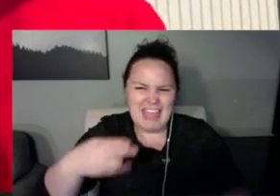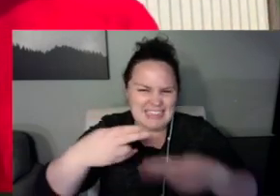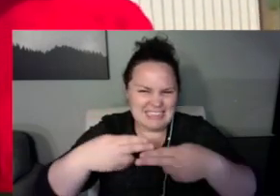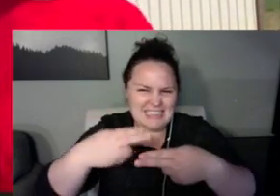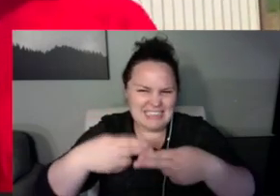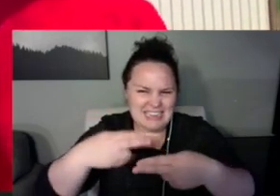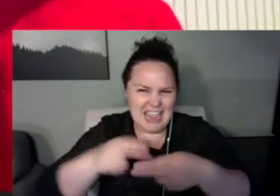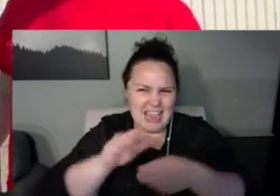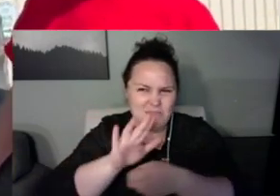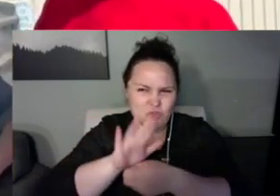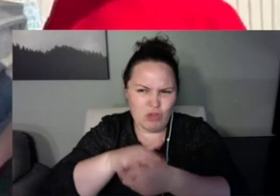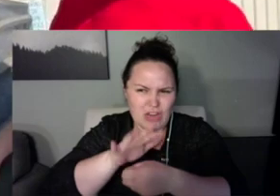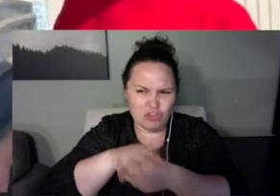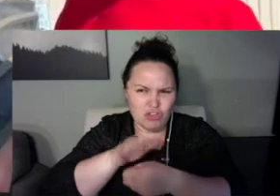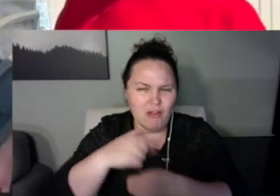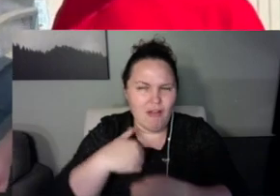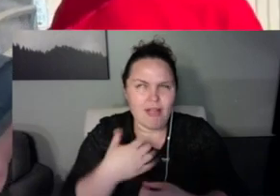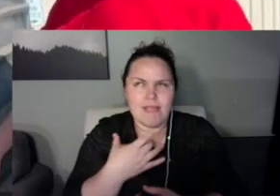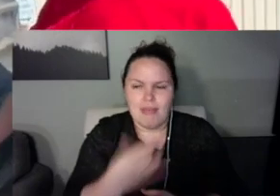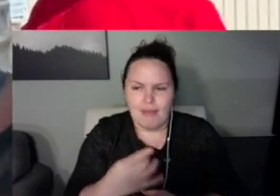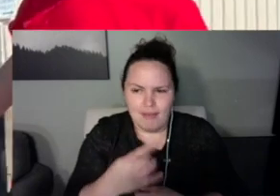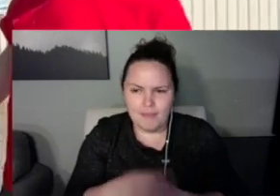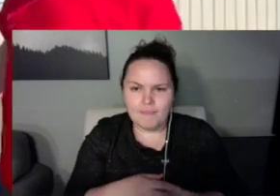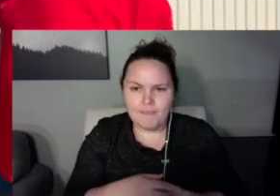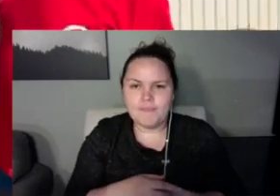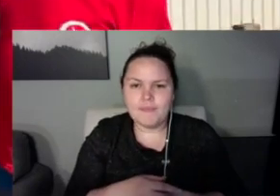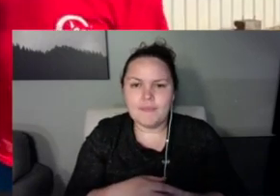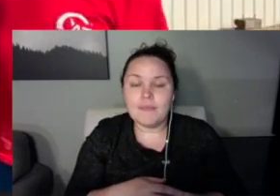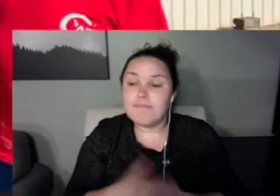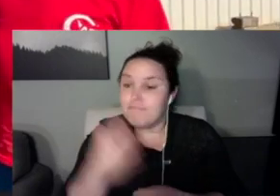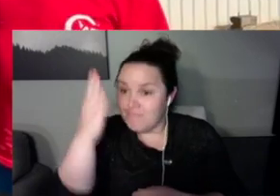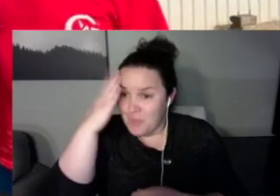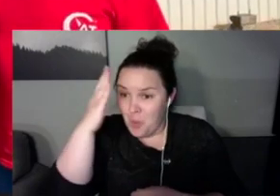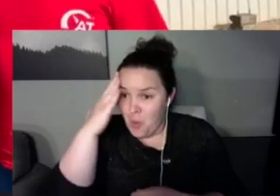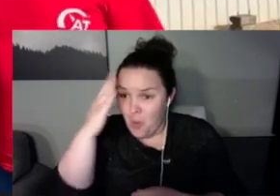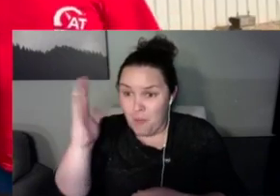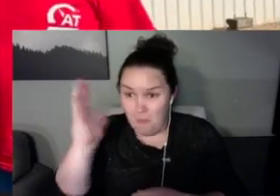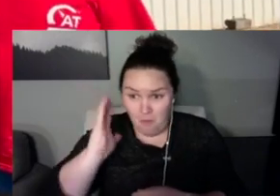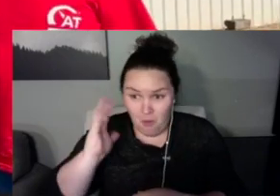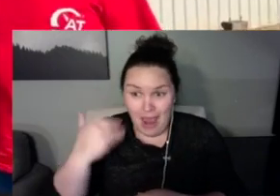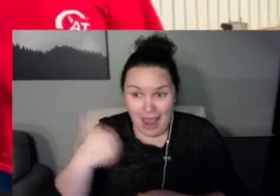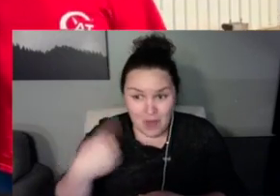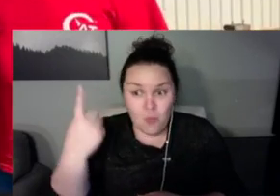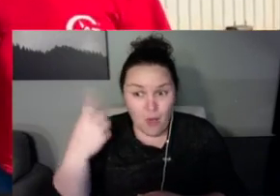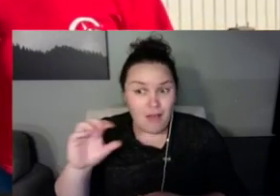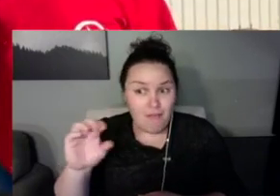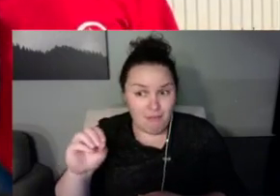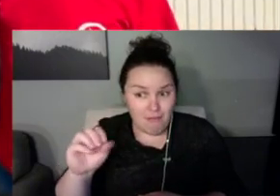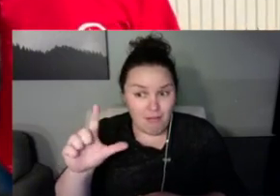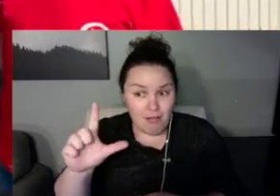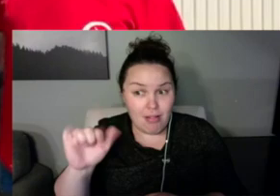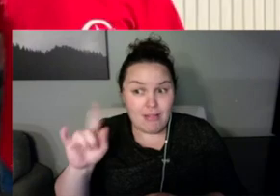like that. You know the one thing I had one I learned